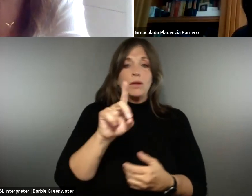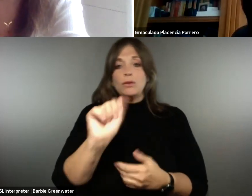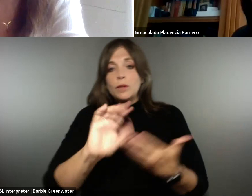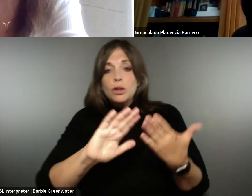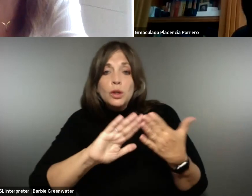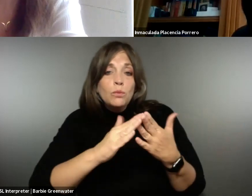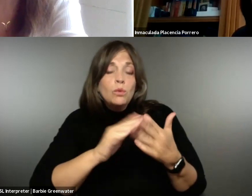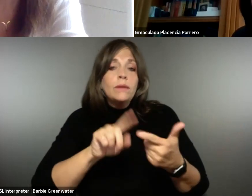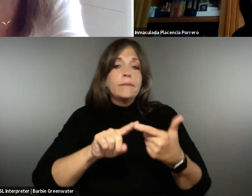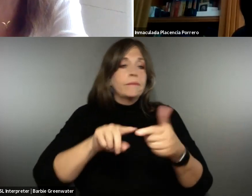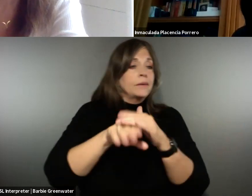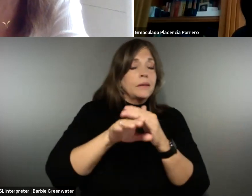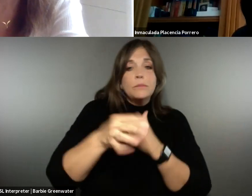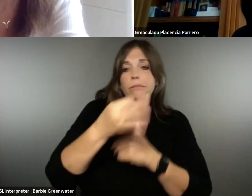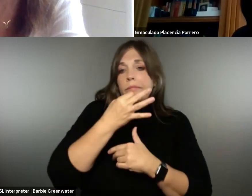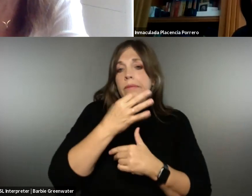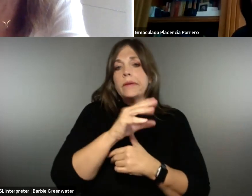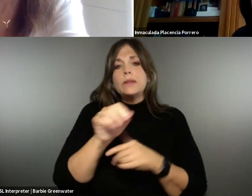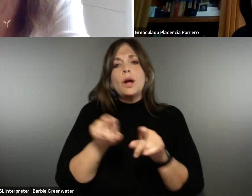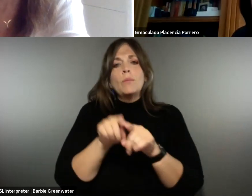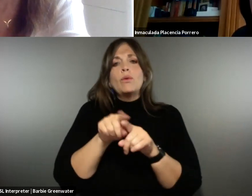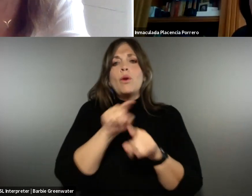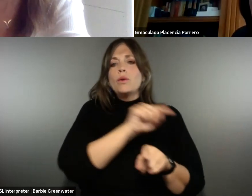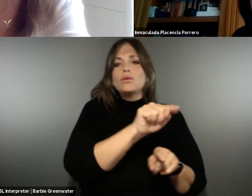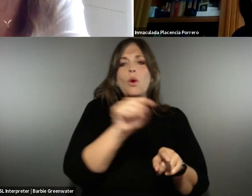directive. The next, the deadline after will be